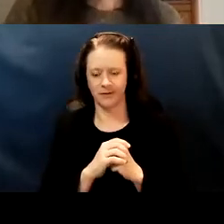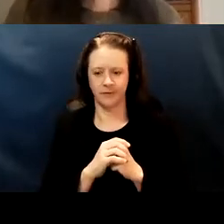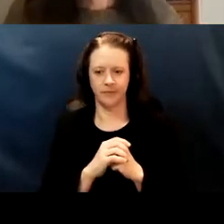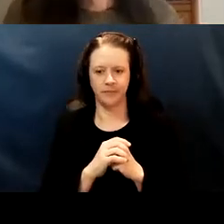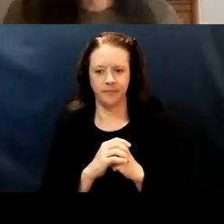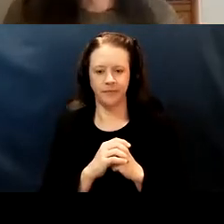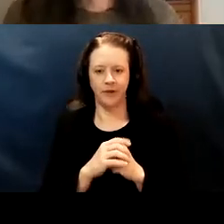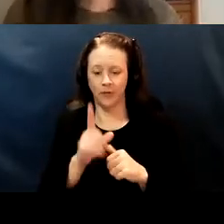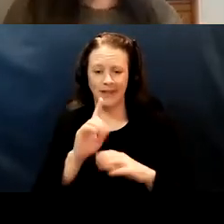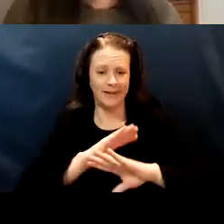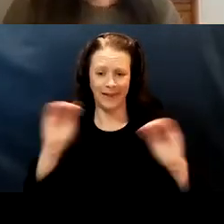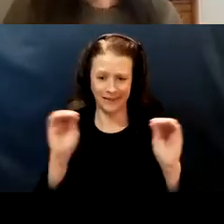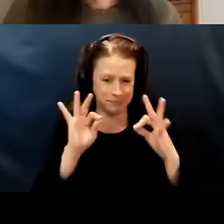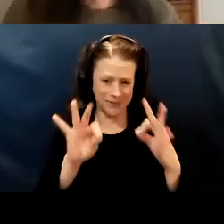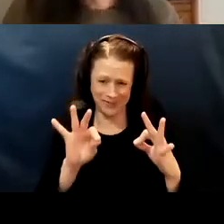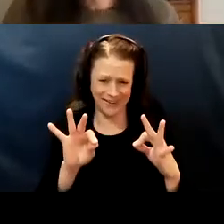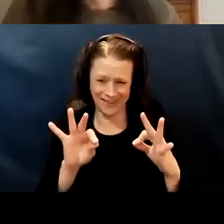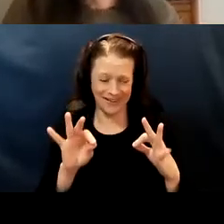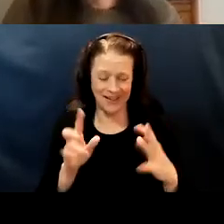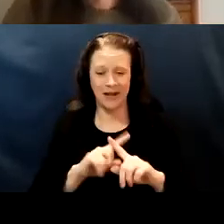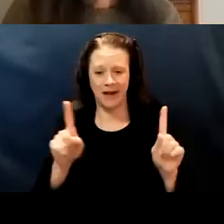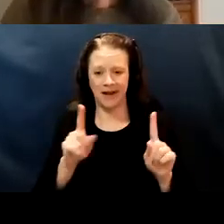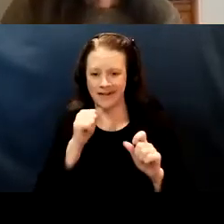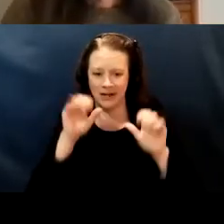And really nothing is perfect but it's not going to be great.